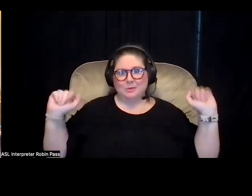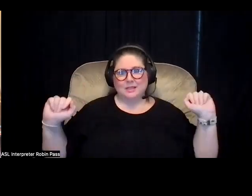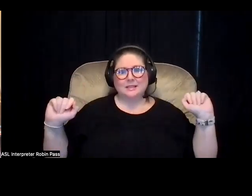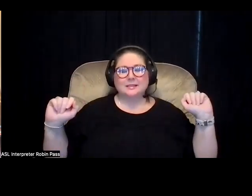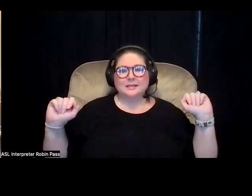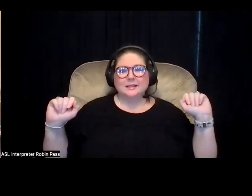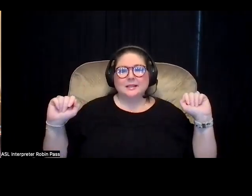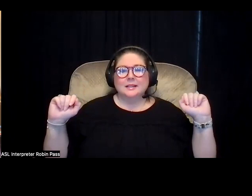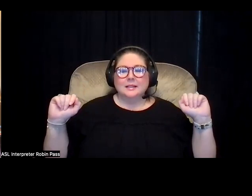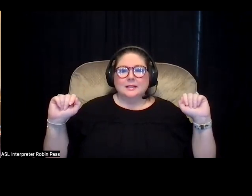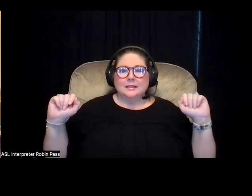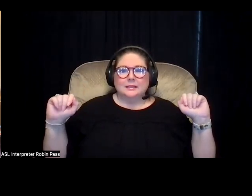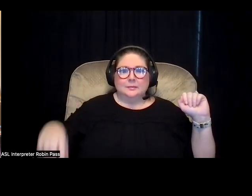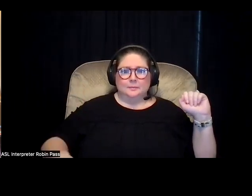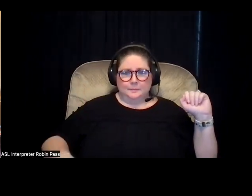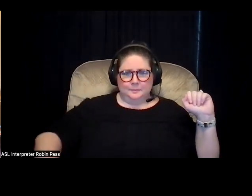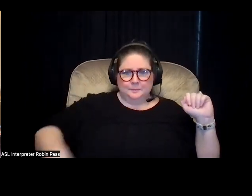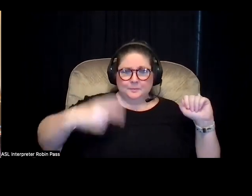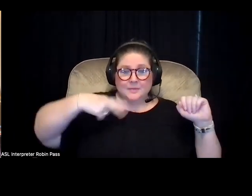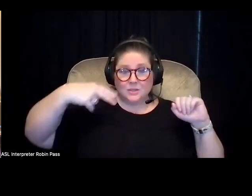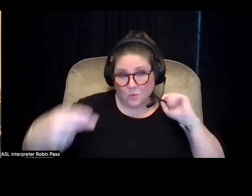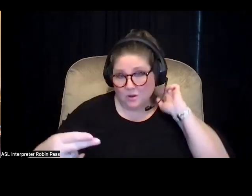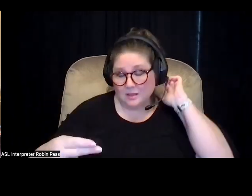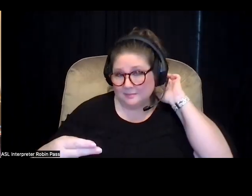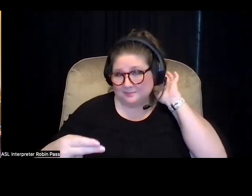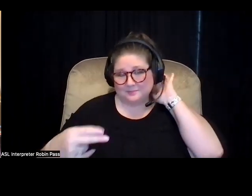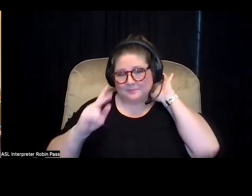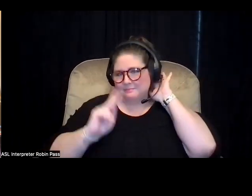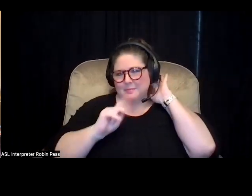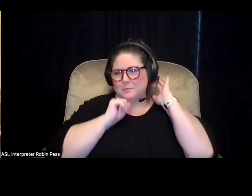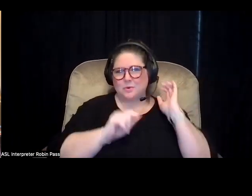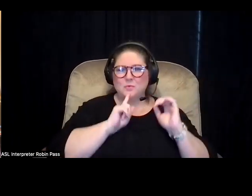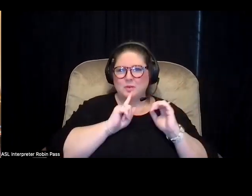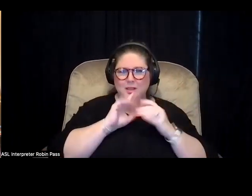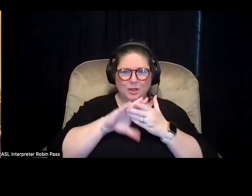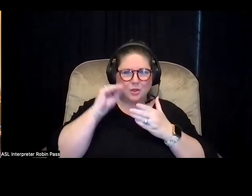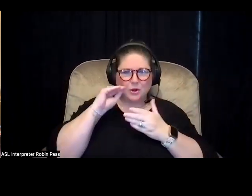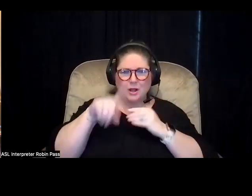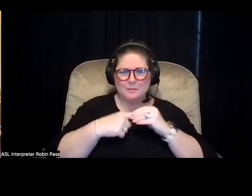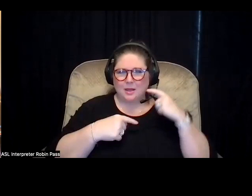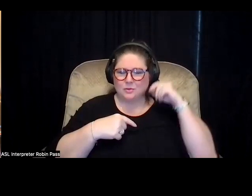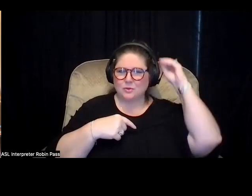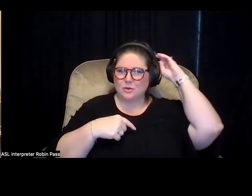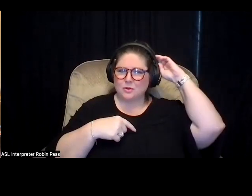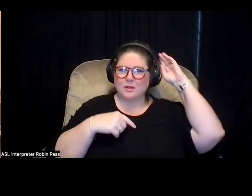um historically people don't really learn about the tulsa race massacre in tulsa or